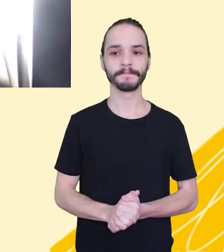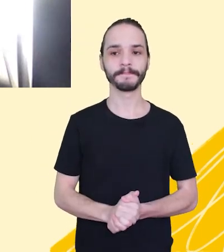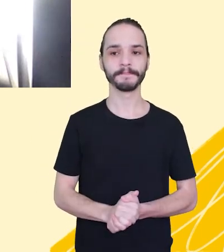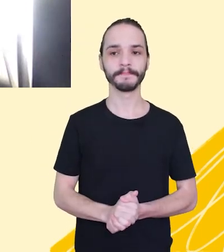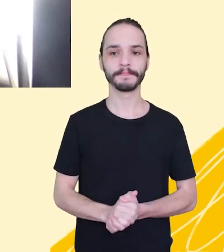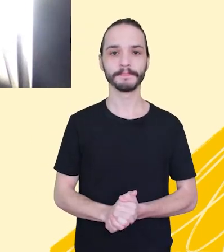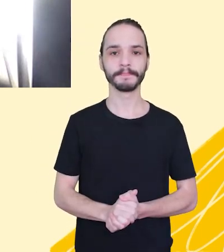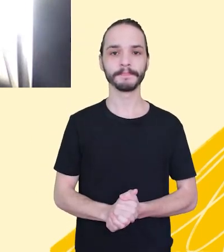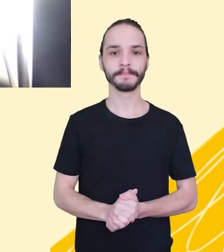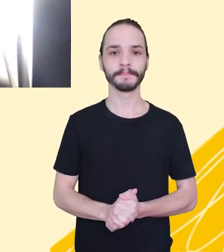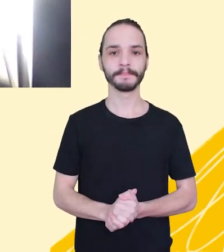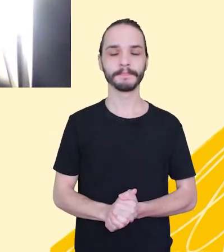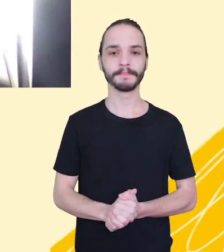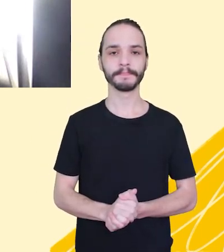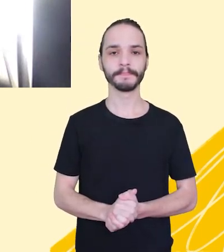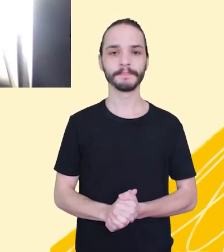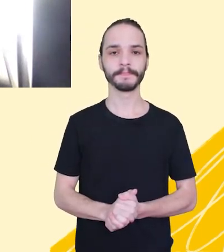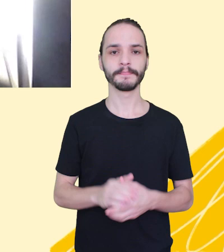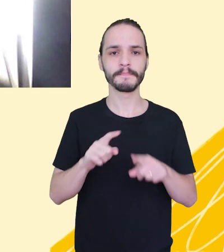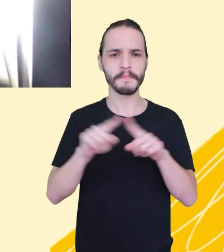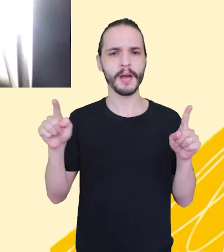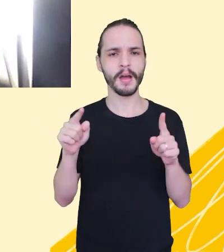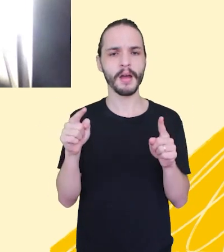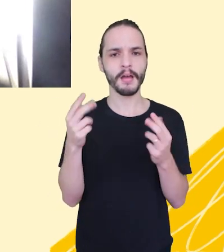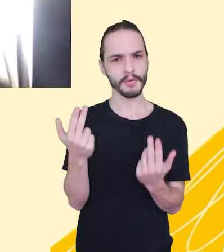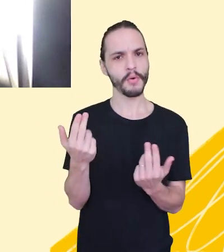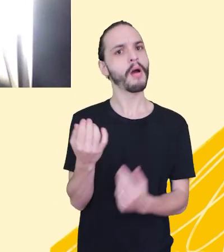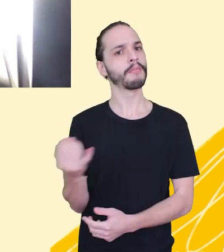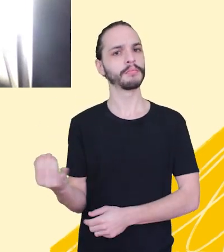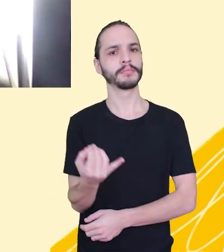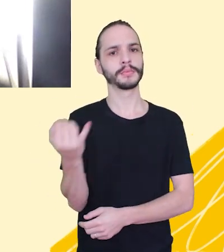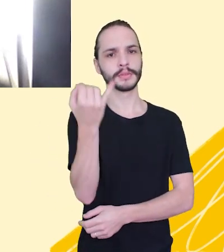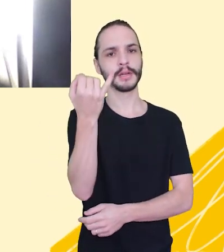But the same importance is the step before.